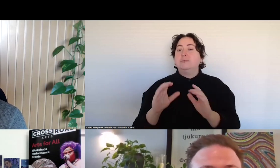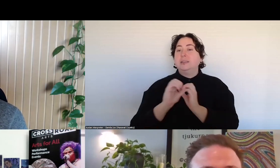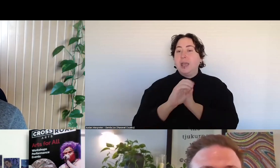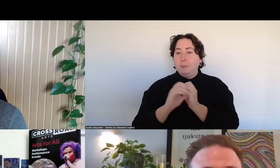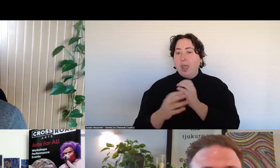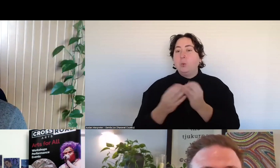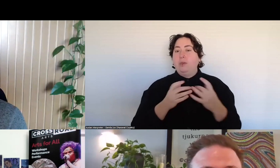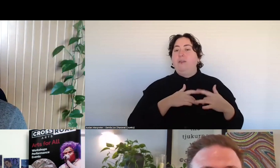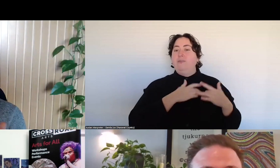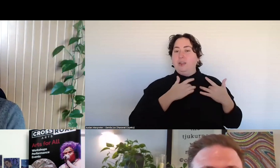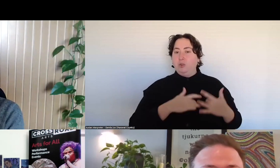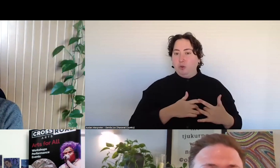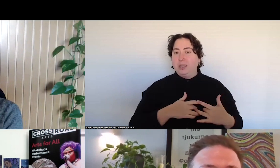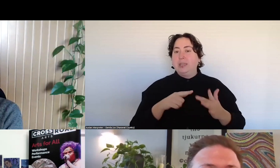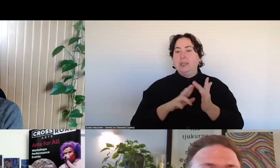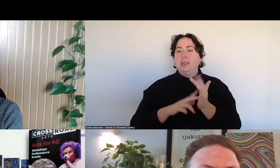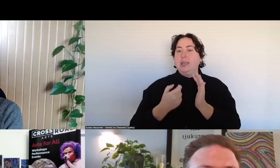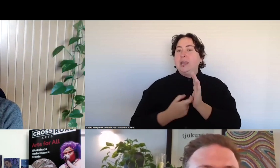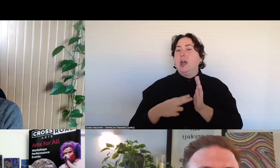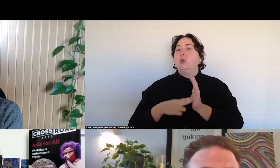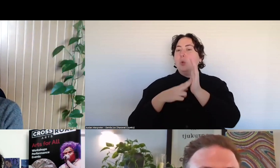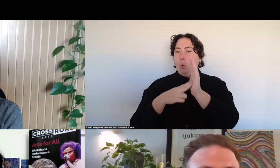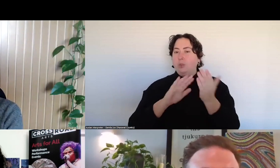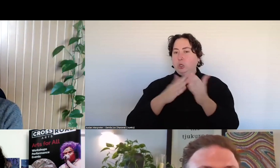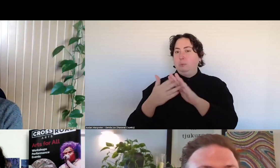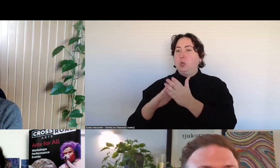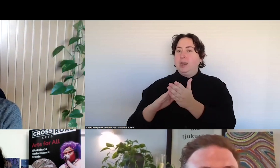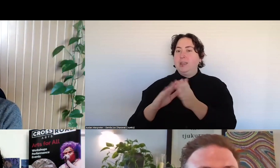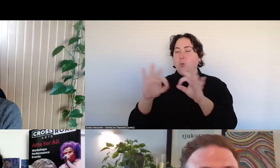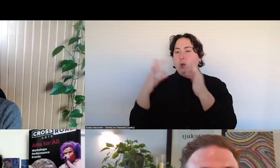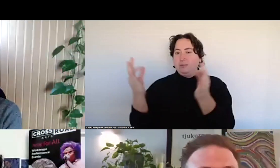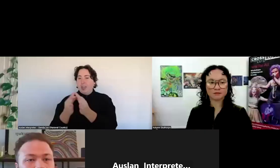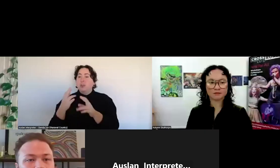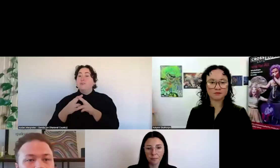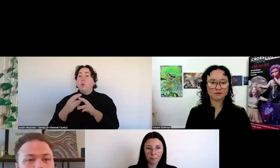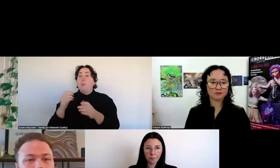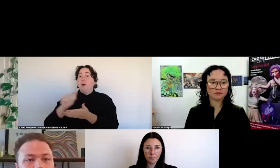community to purchase a van for the community and the campaign resulted in the highest